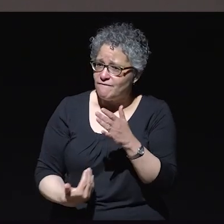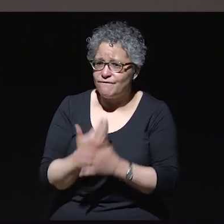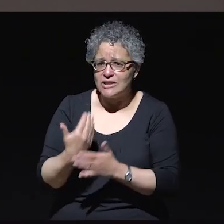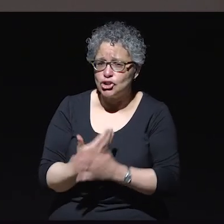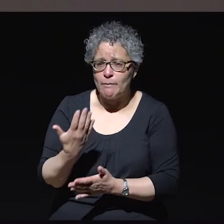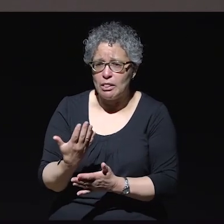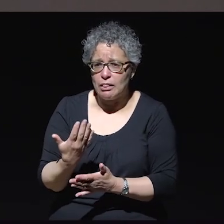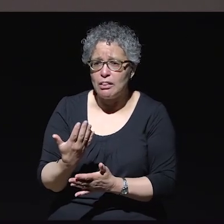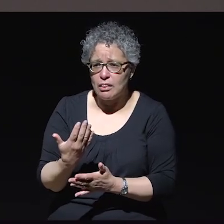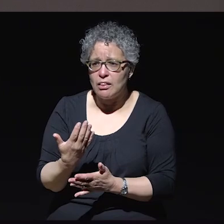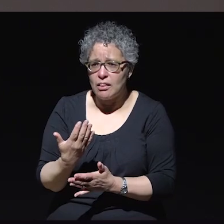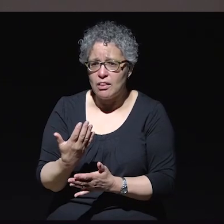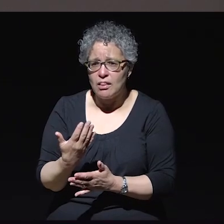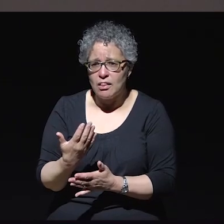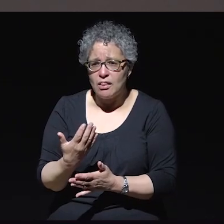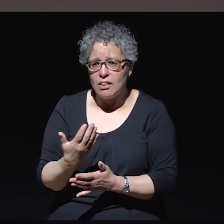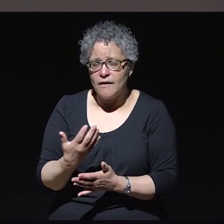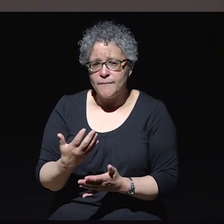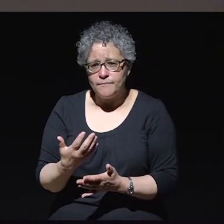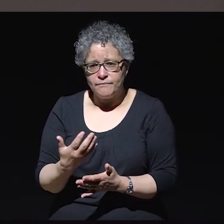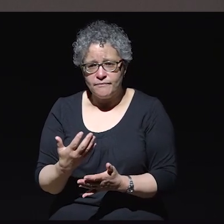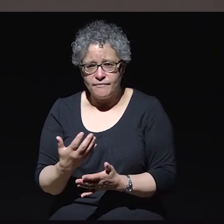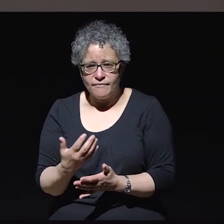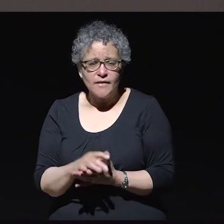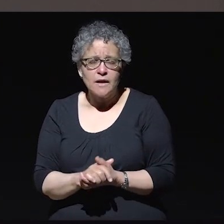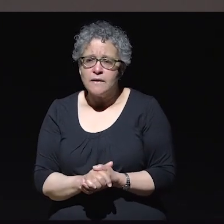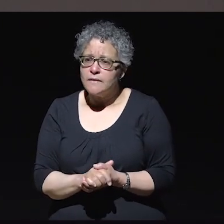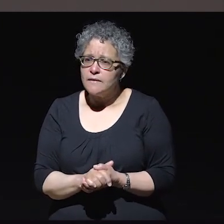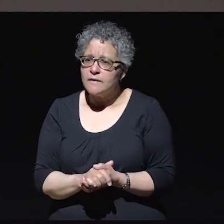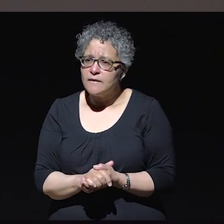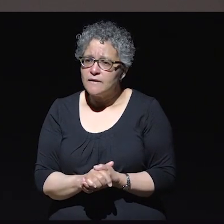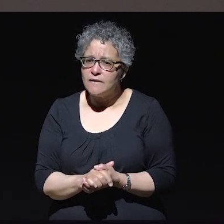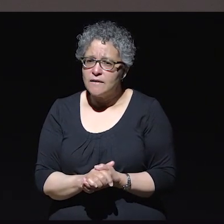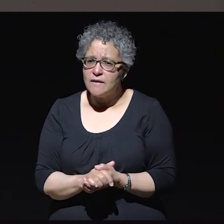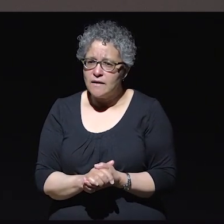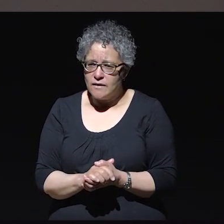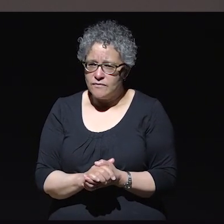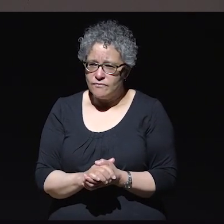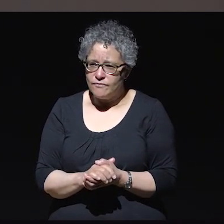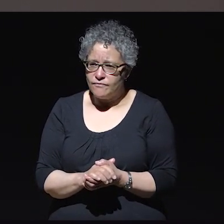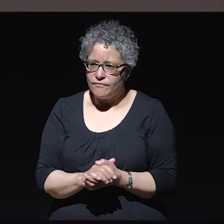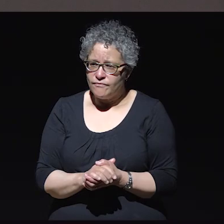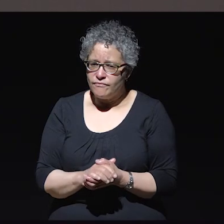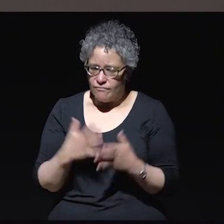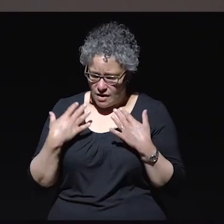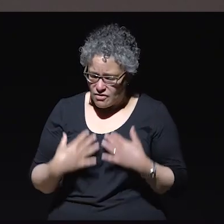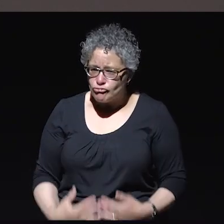her dress is entirely cutting-edge fashion for the time. But it definitely is at once a contemporary work of art,